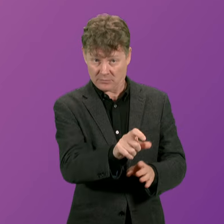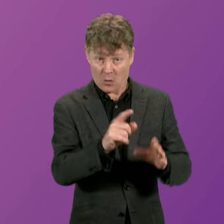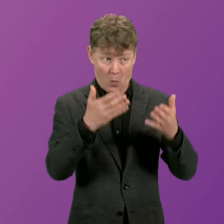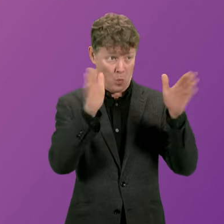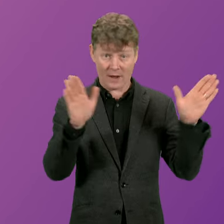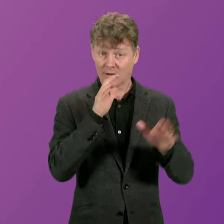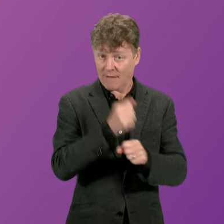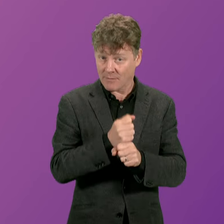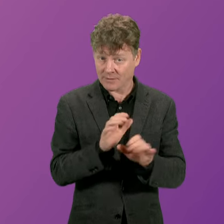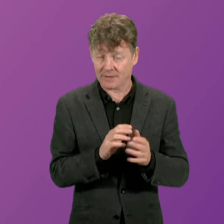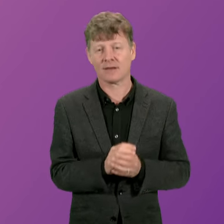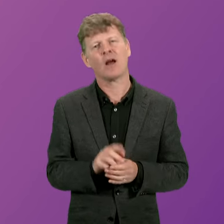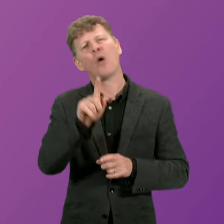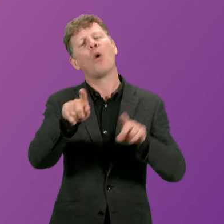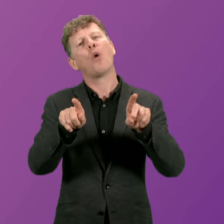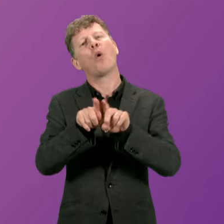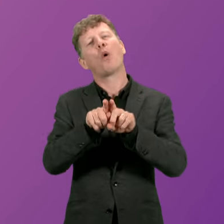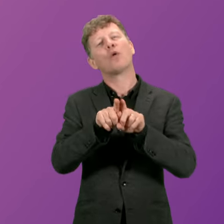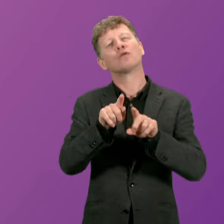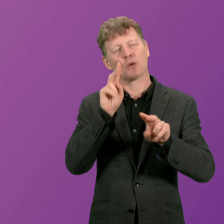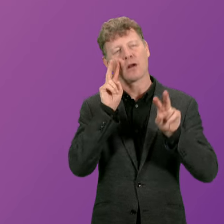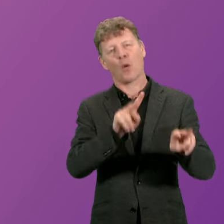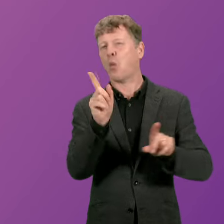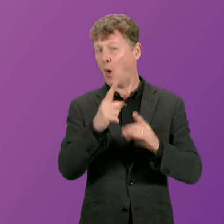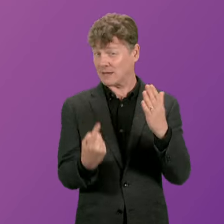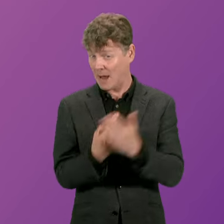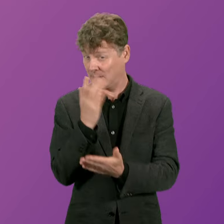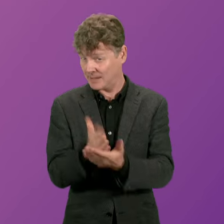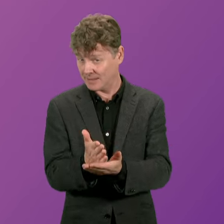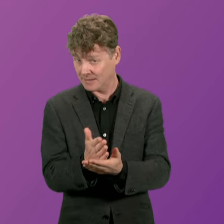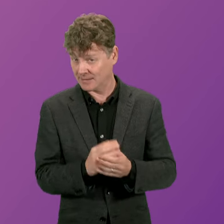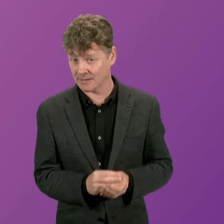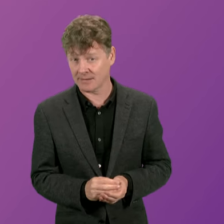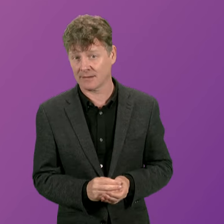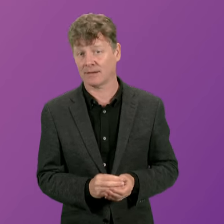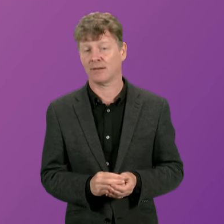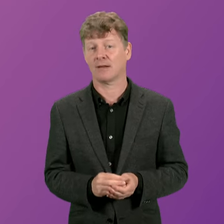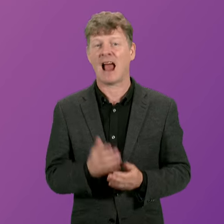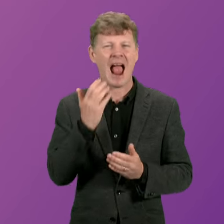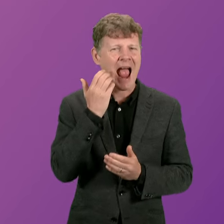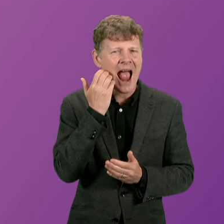Let us look at what is happening here. Every single day, the two Governments are getting